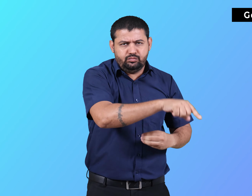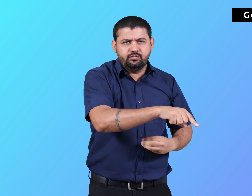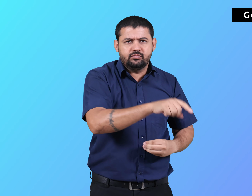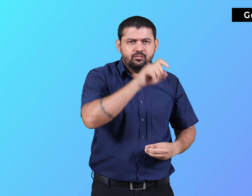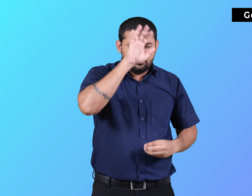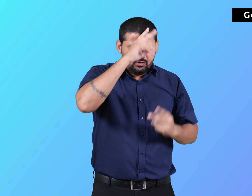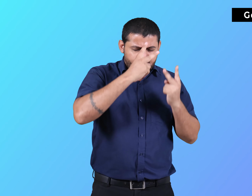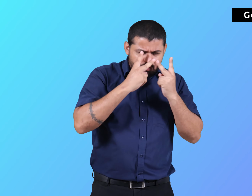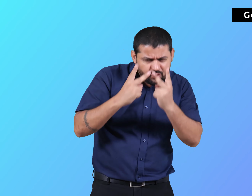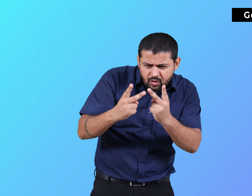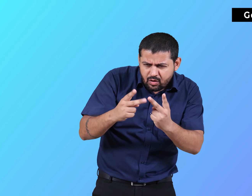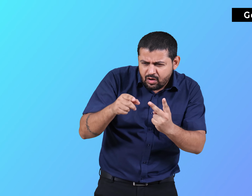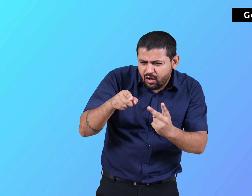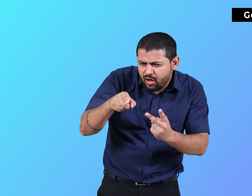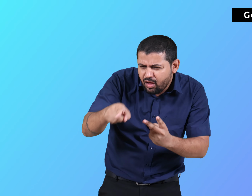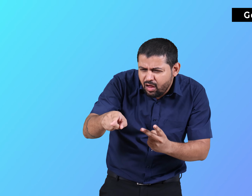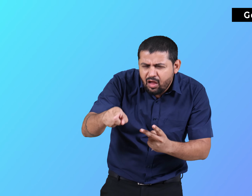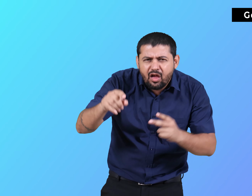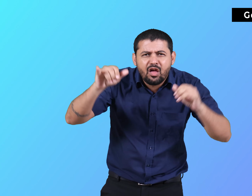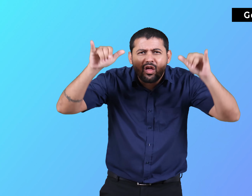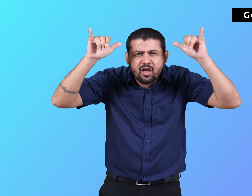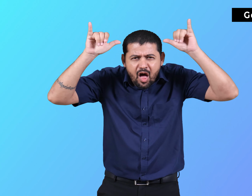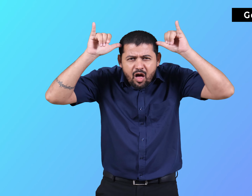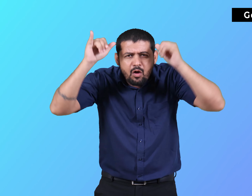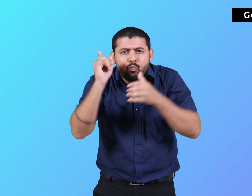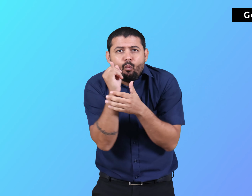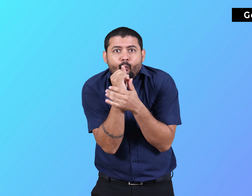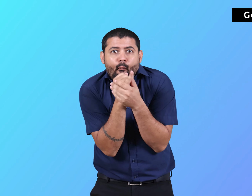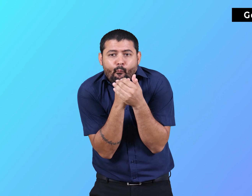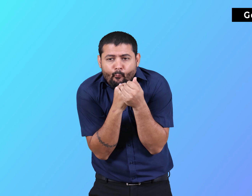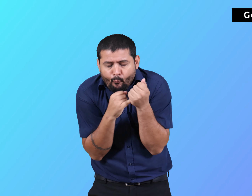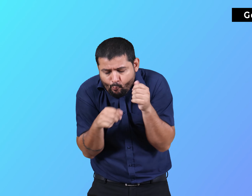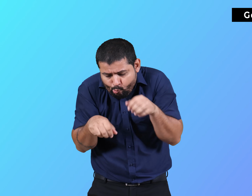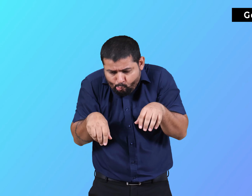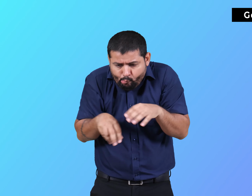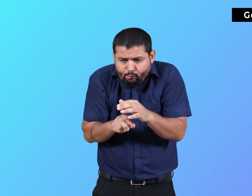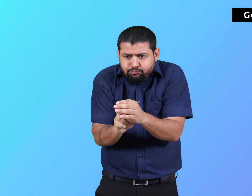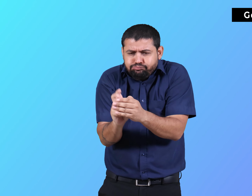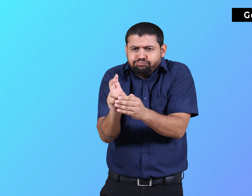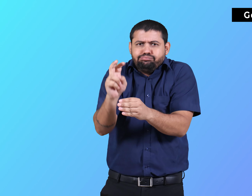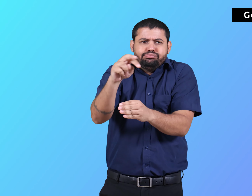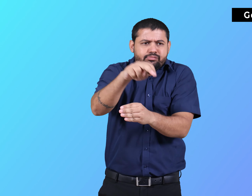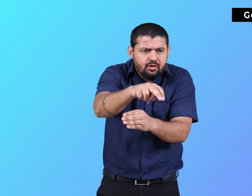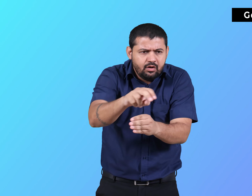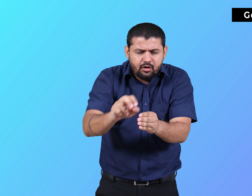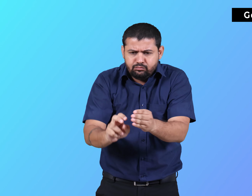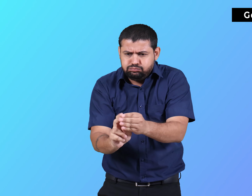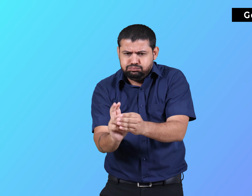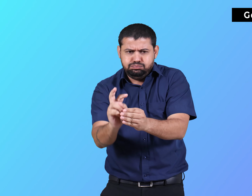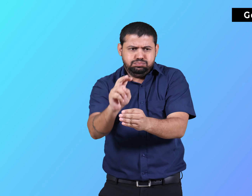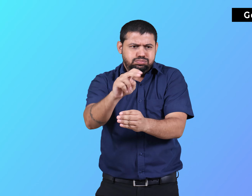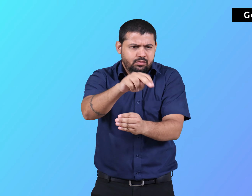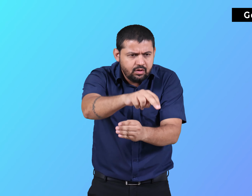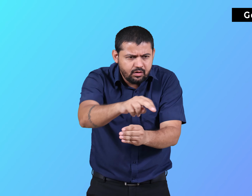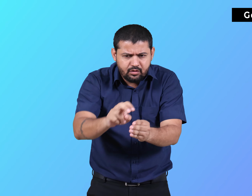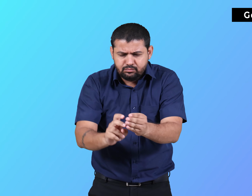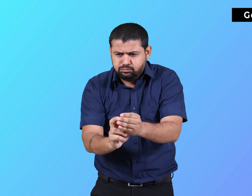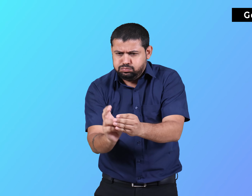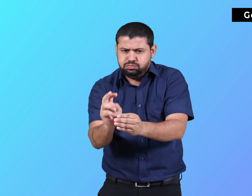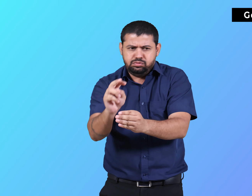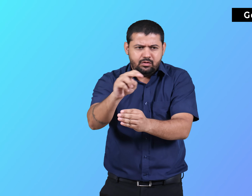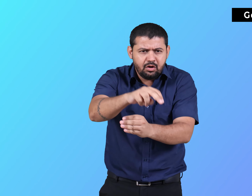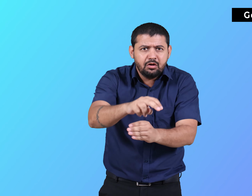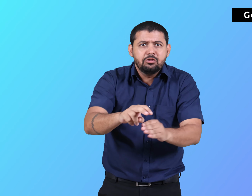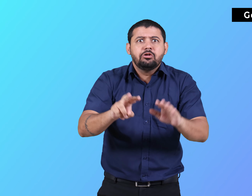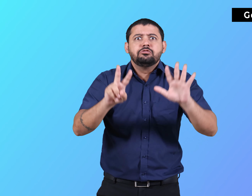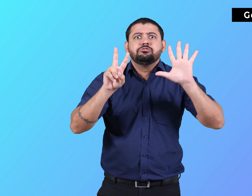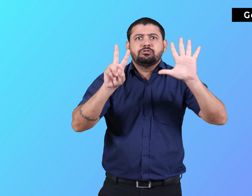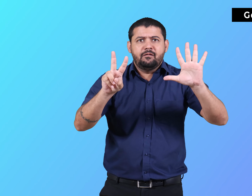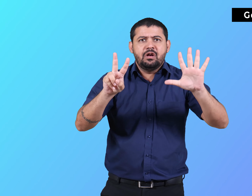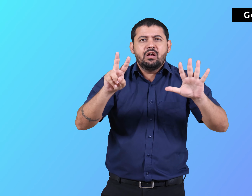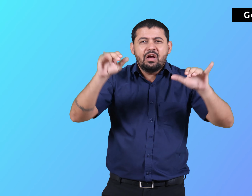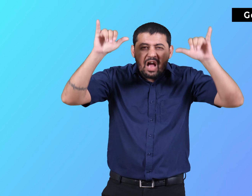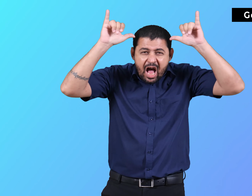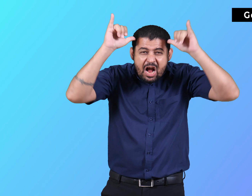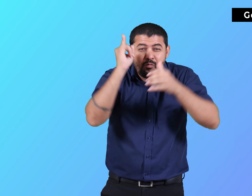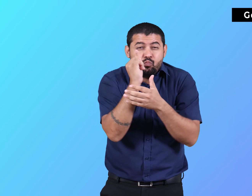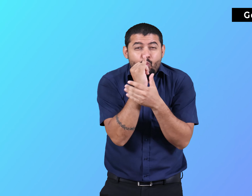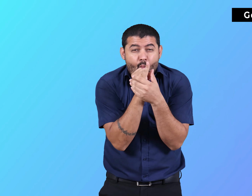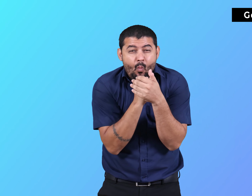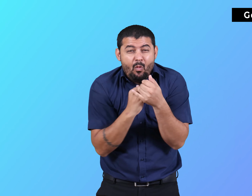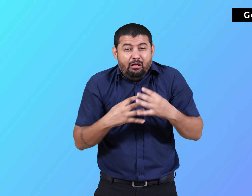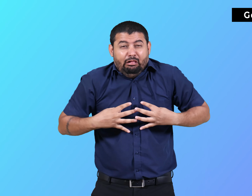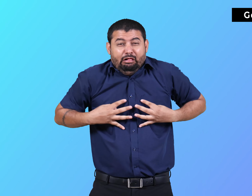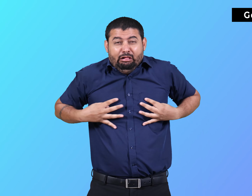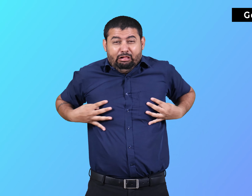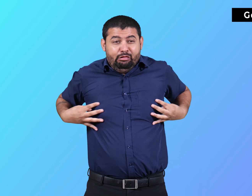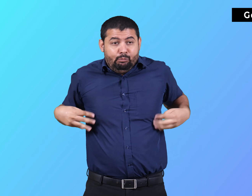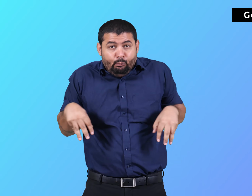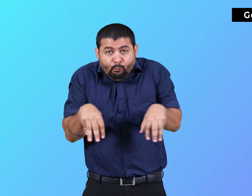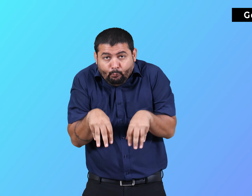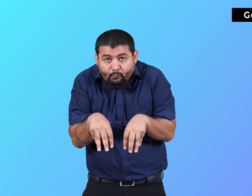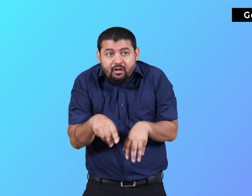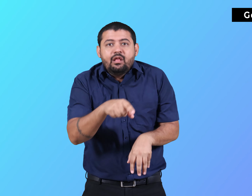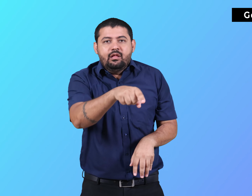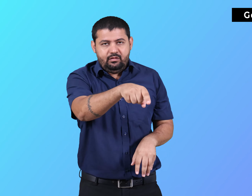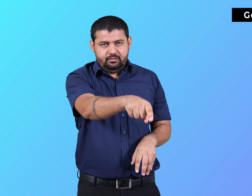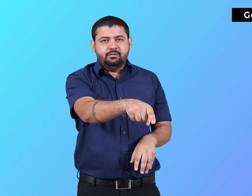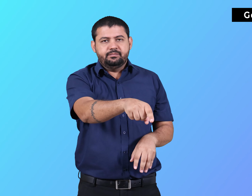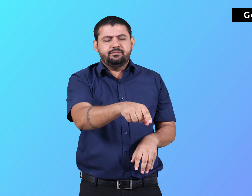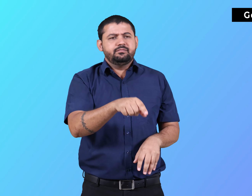Then seven more cows came out of the river and stood on the bank of the Nile beside the healthy cows. But these cows were thin and looked sick.